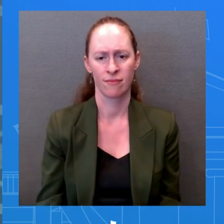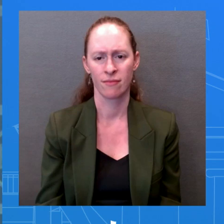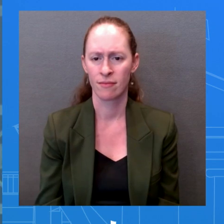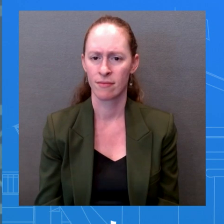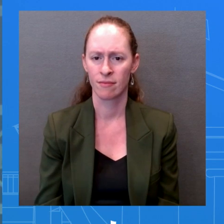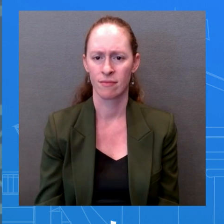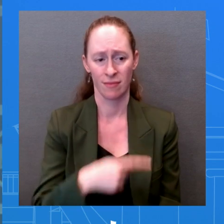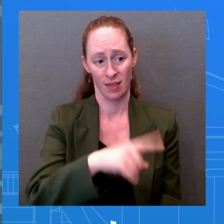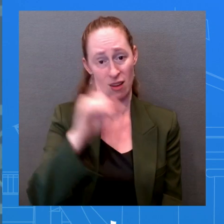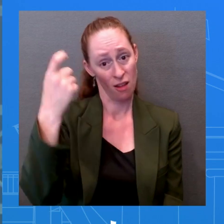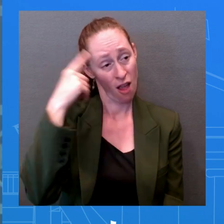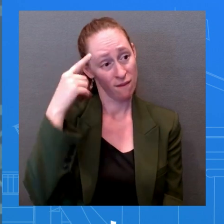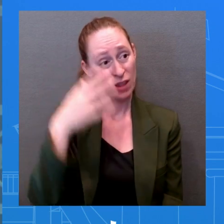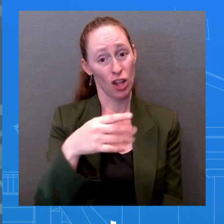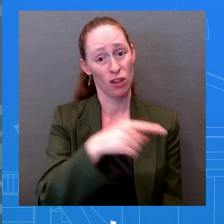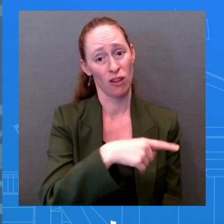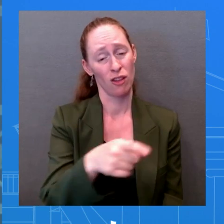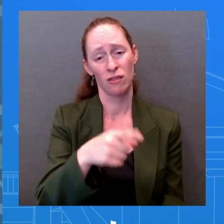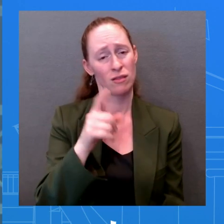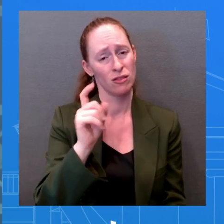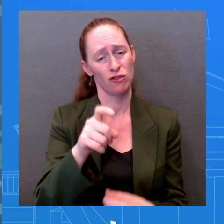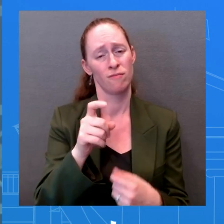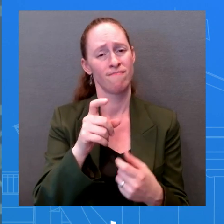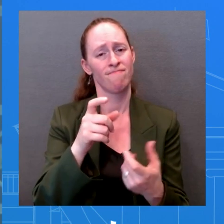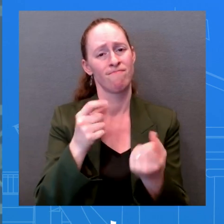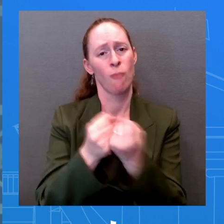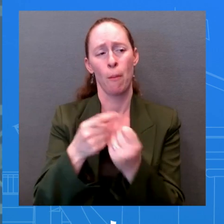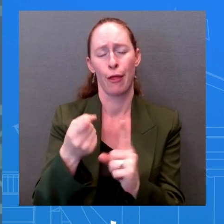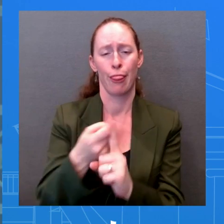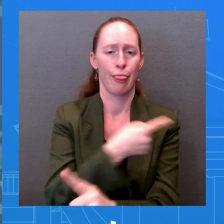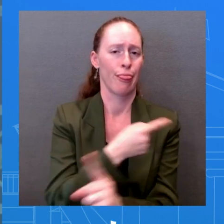The Press: Sure, just one question. On the President's remarks in a little bit over an hour,